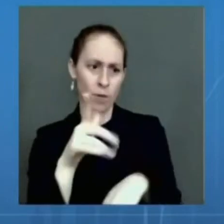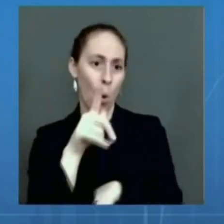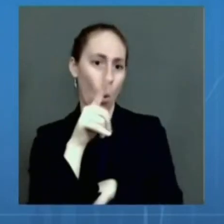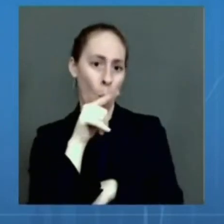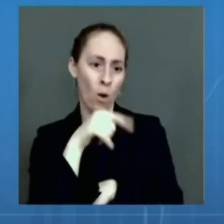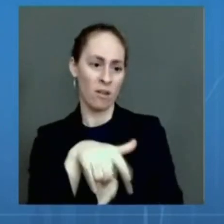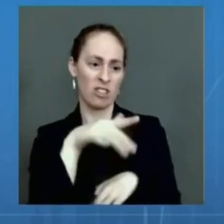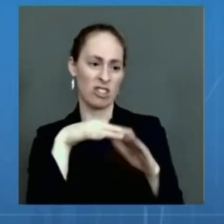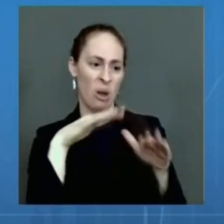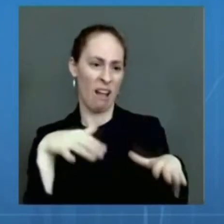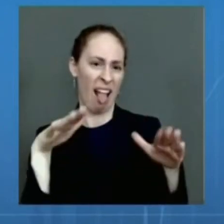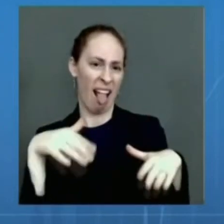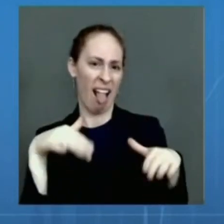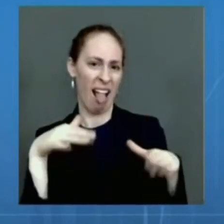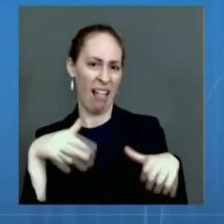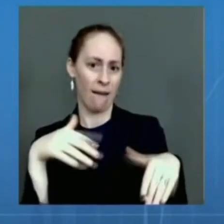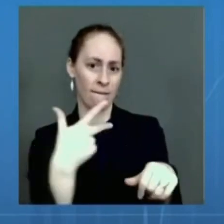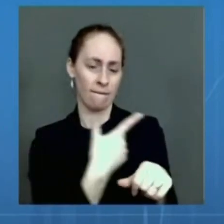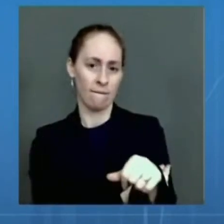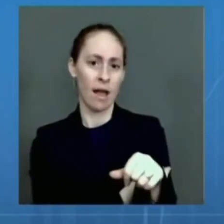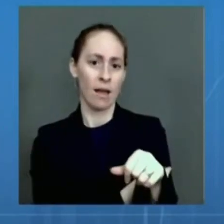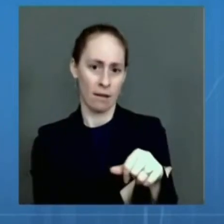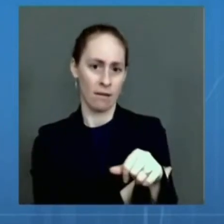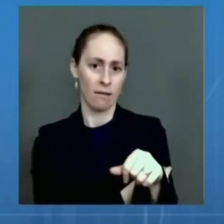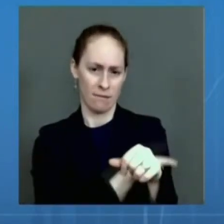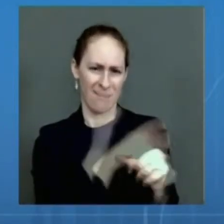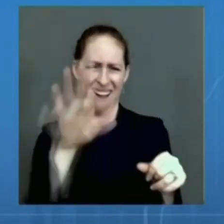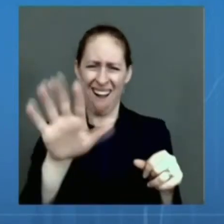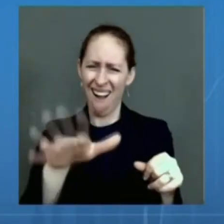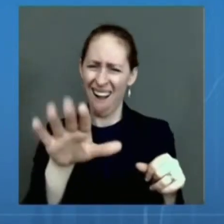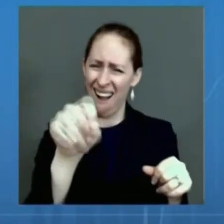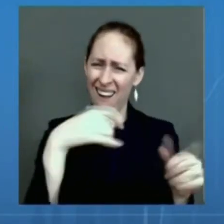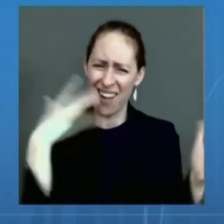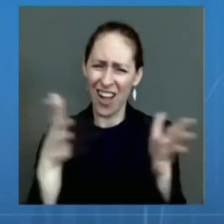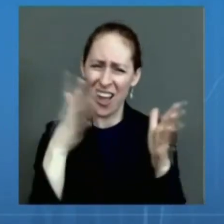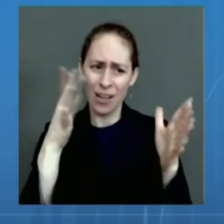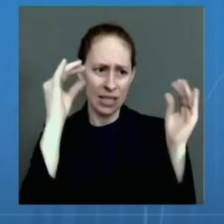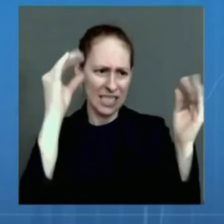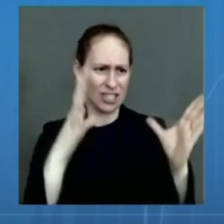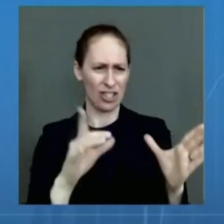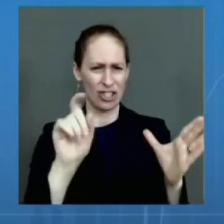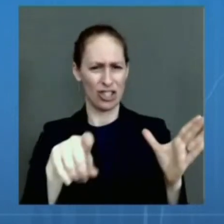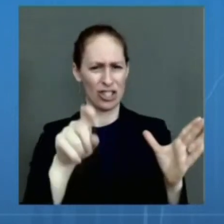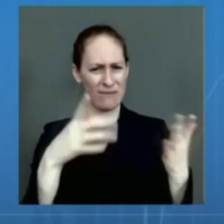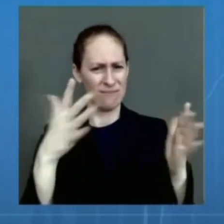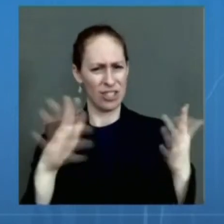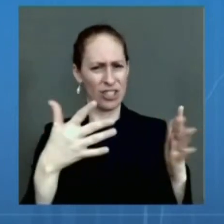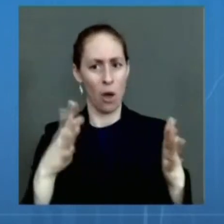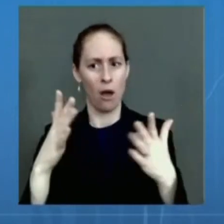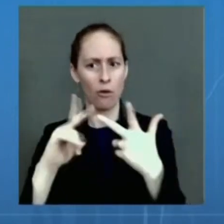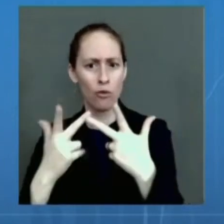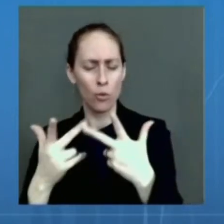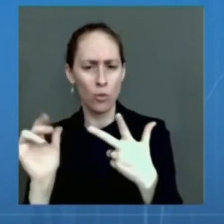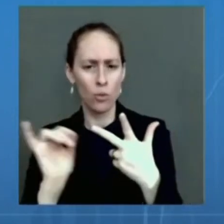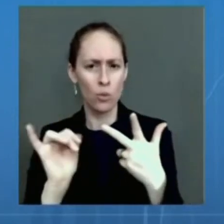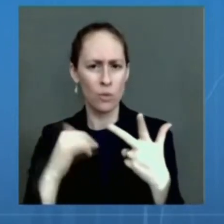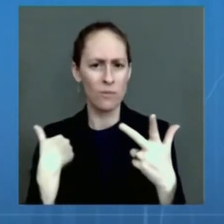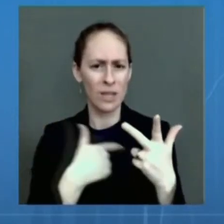THIS IS TEST TO STAY UNVACCINATED CHILDREN BECAUSE VACCINES WERE NOT AVAILABLE.